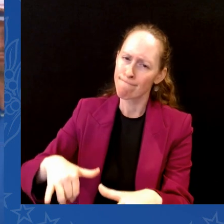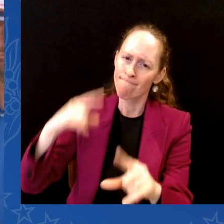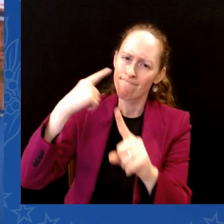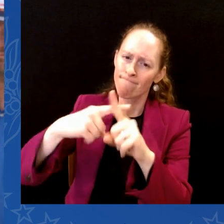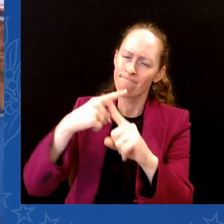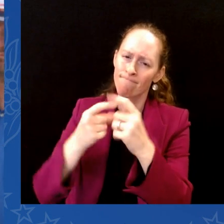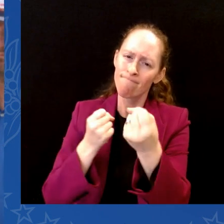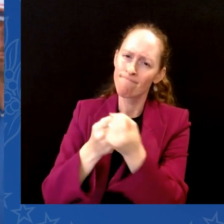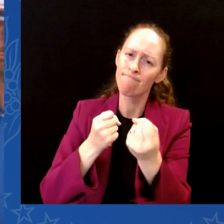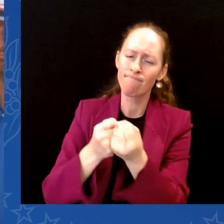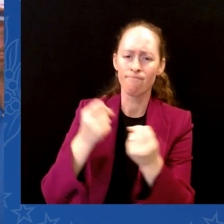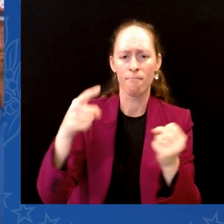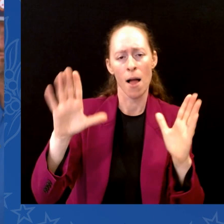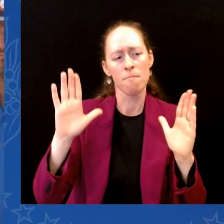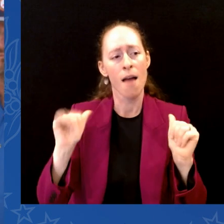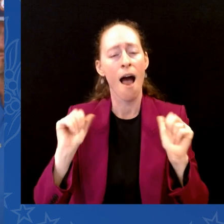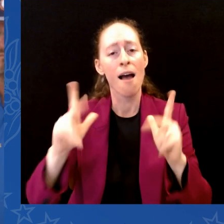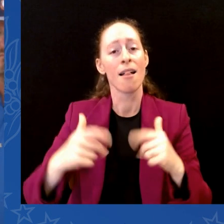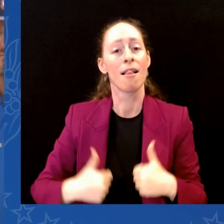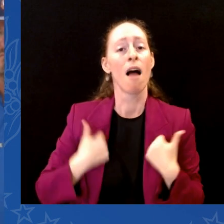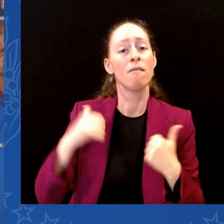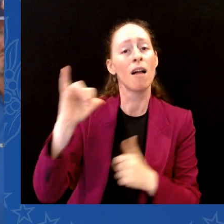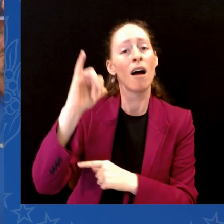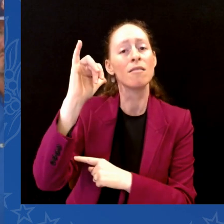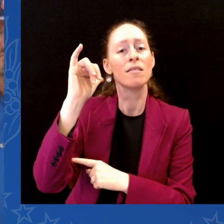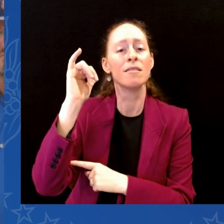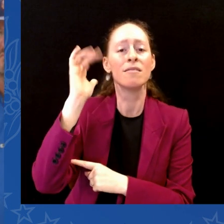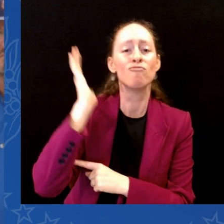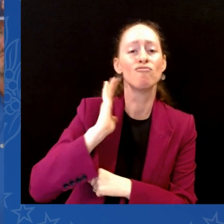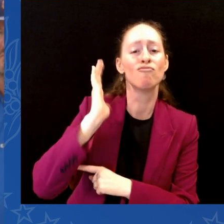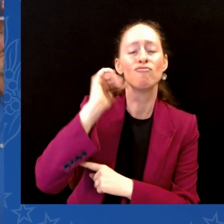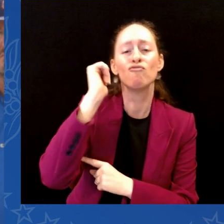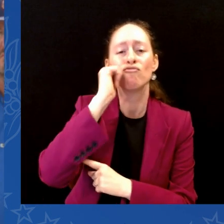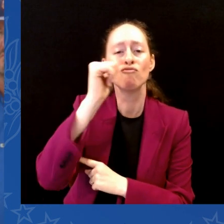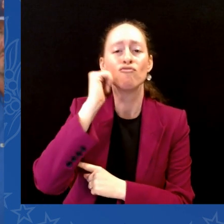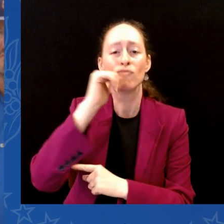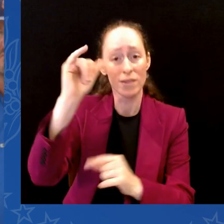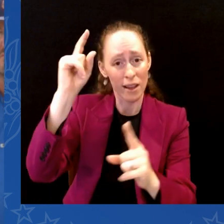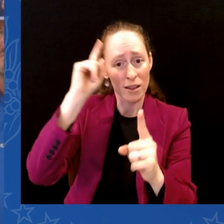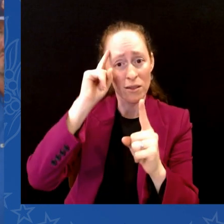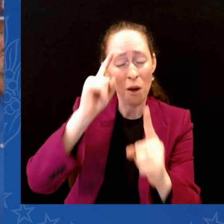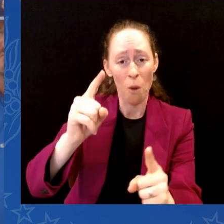So many families in this community -- their home is destroyed. And where we're standing now